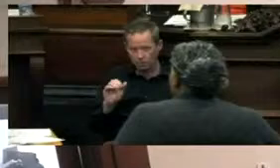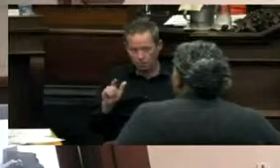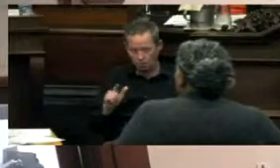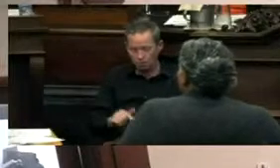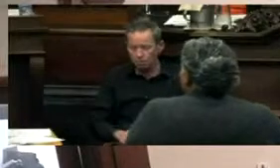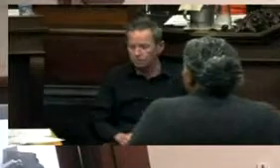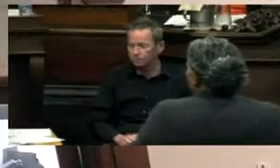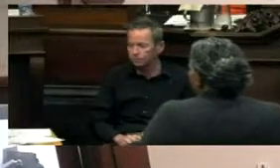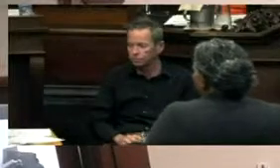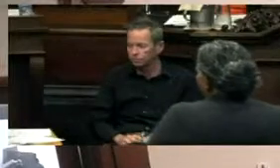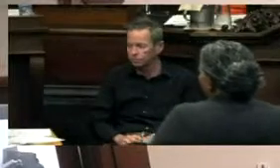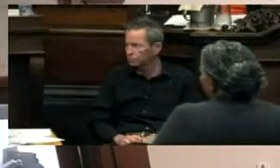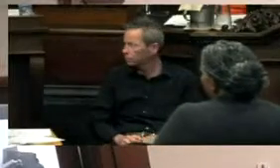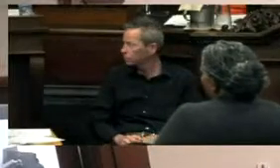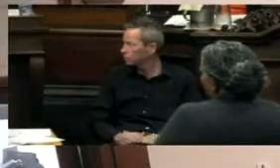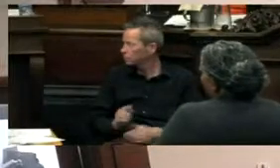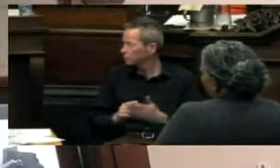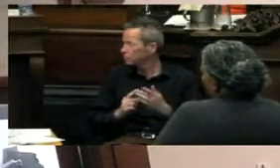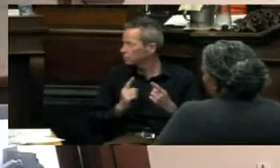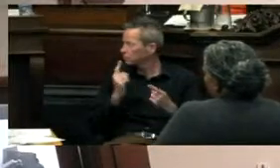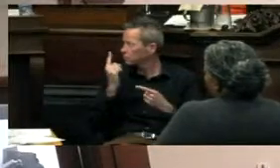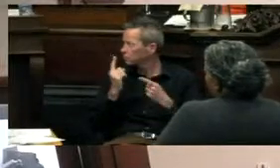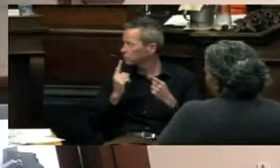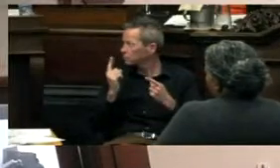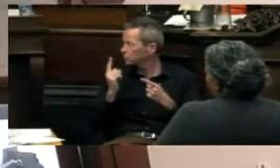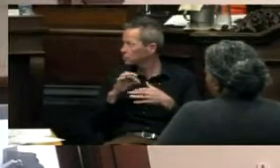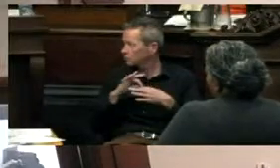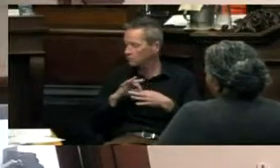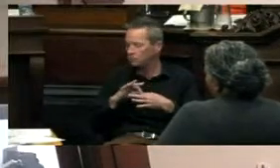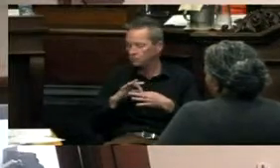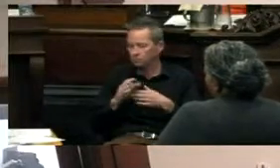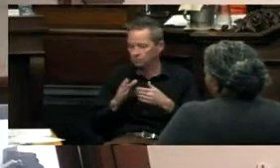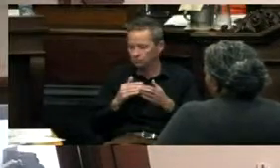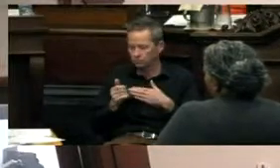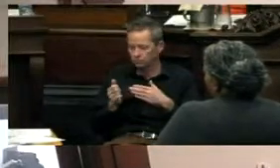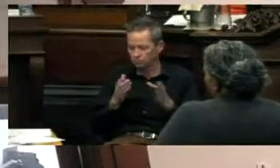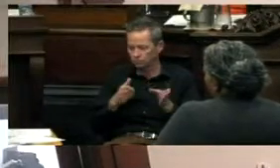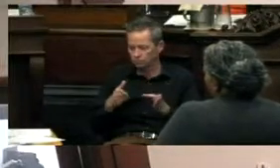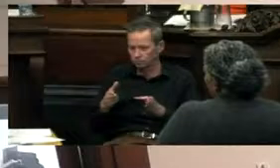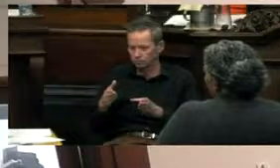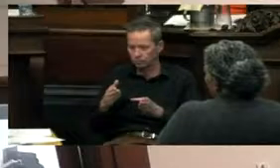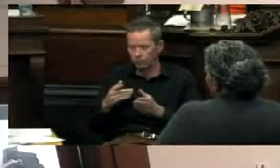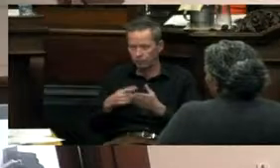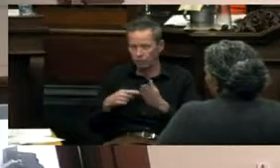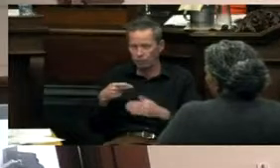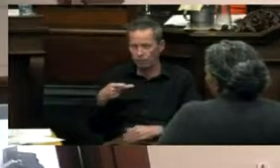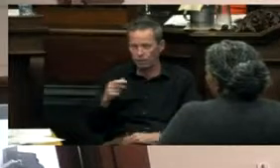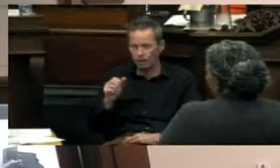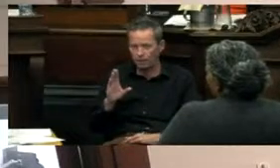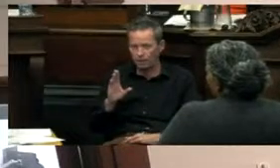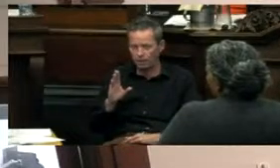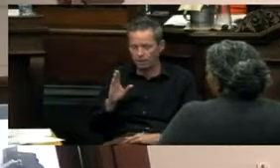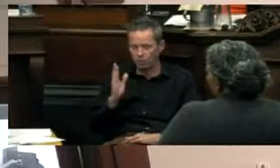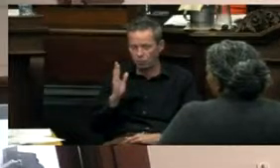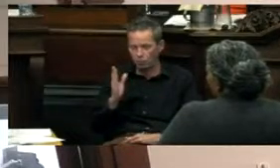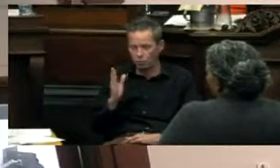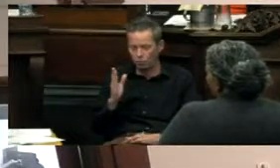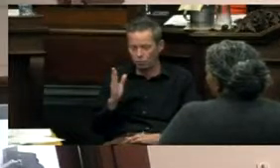Myers Smalls. What's the